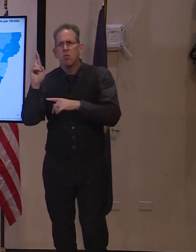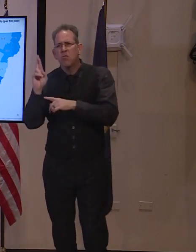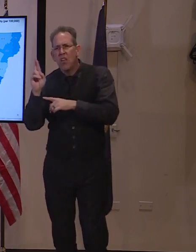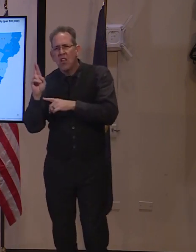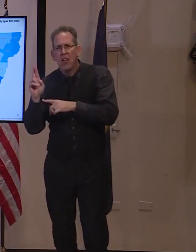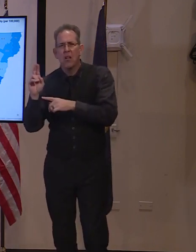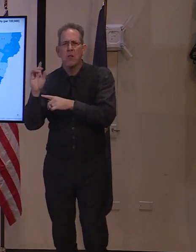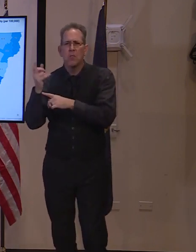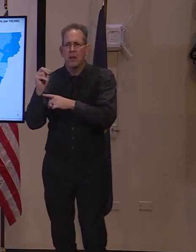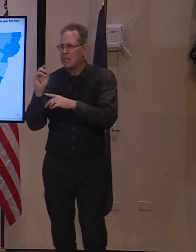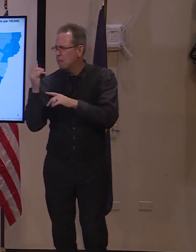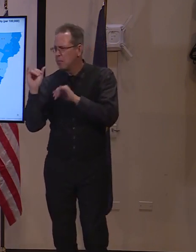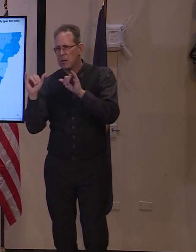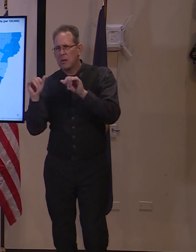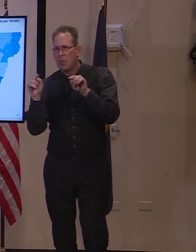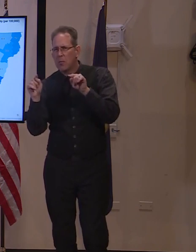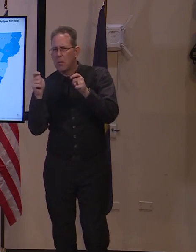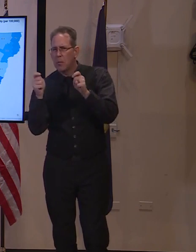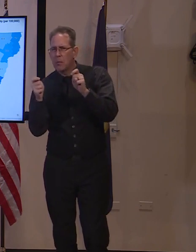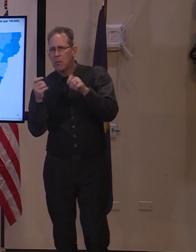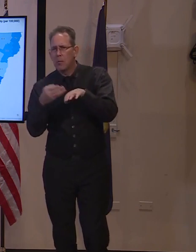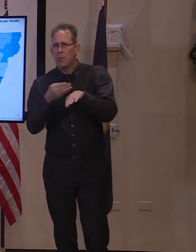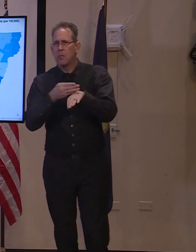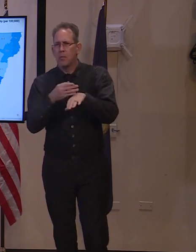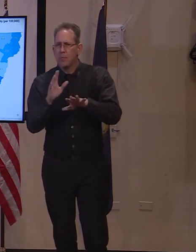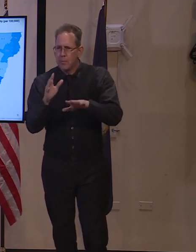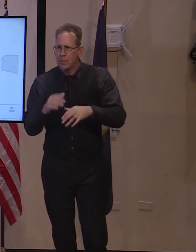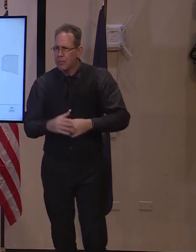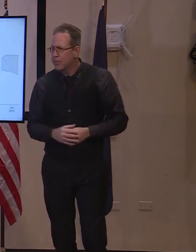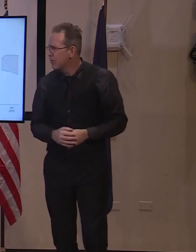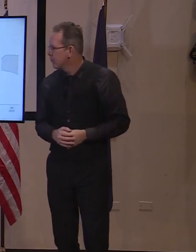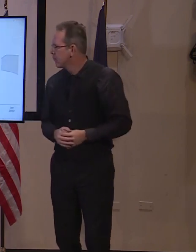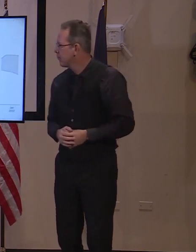at Brattleboro as well. Looking at the next slide, we're looking at our